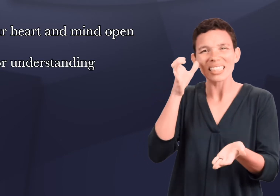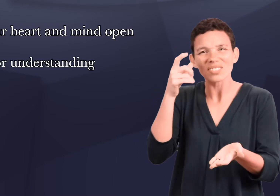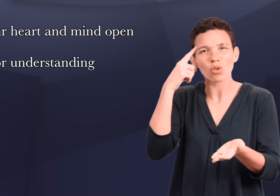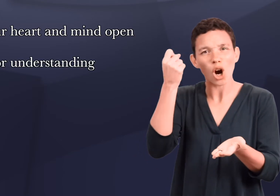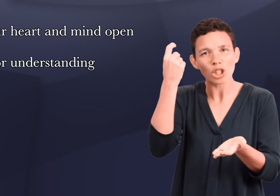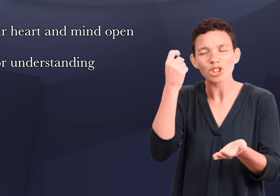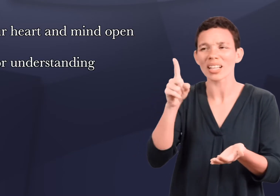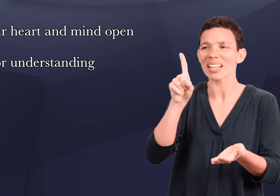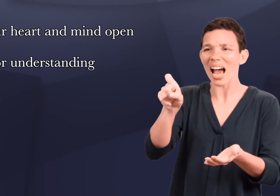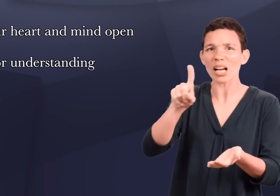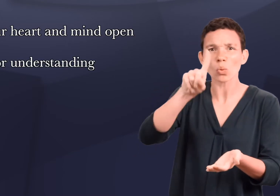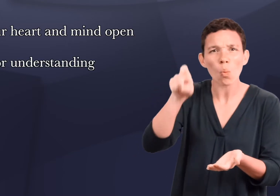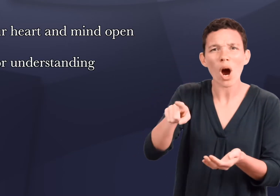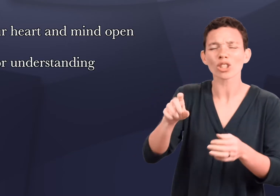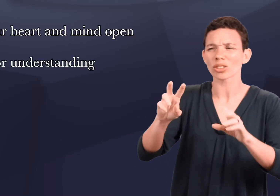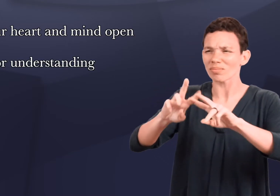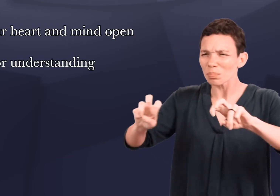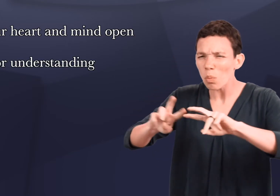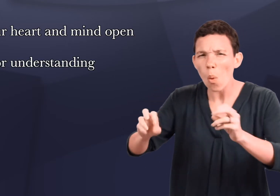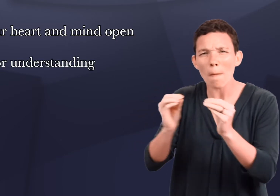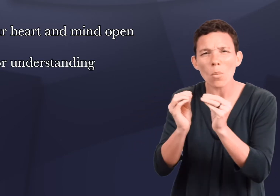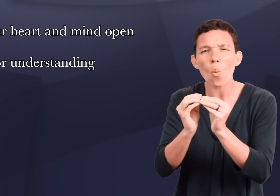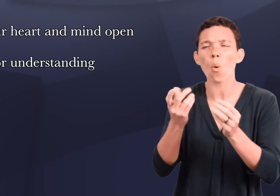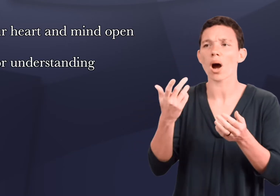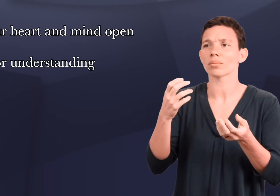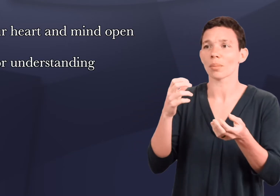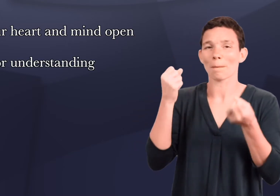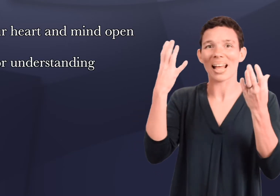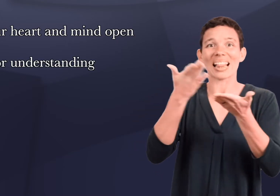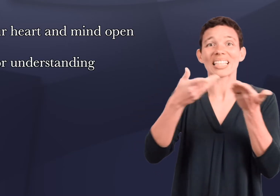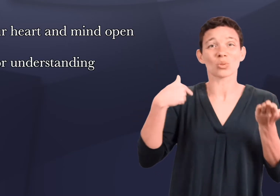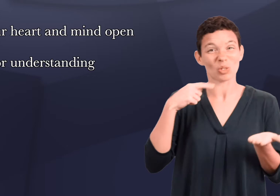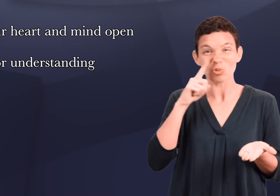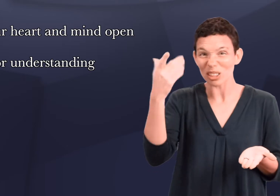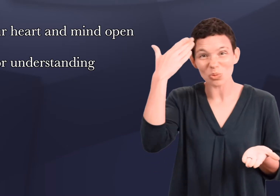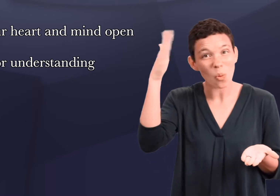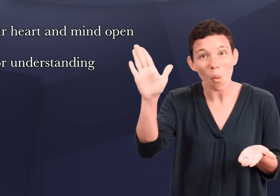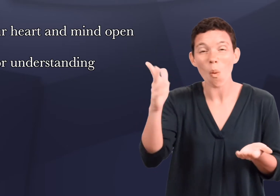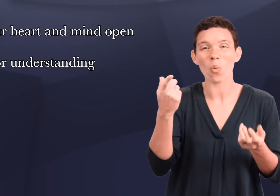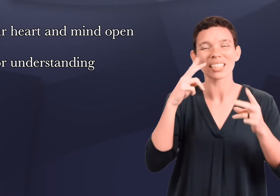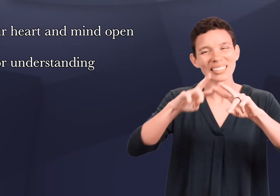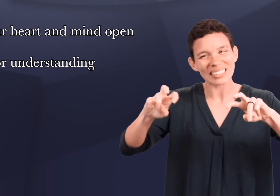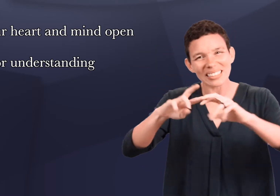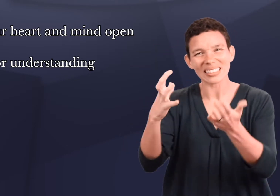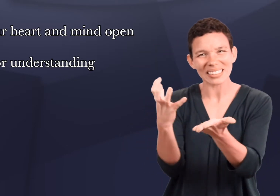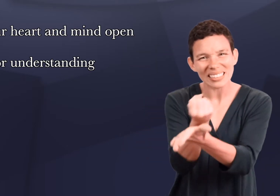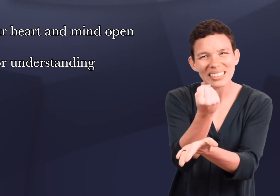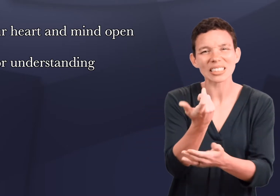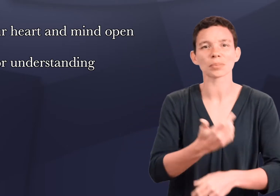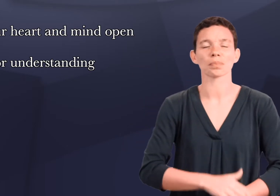Listen for understanding, ask questions, explore further. There are so many things that we still do not know.